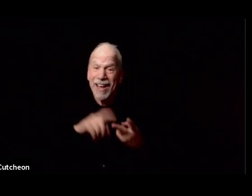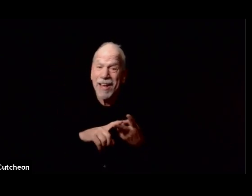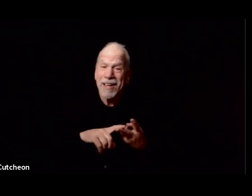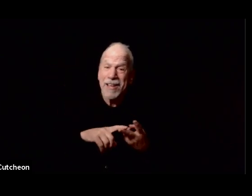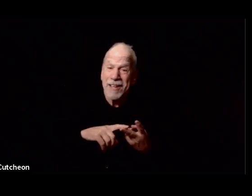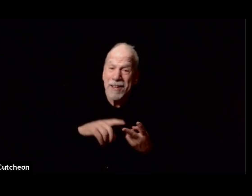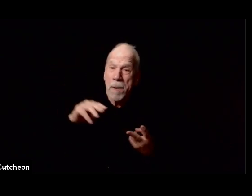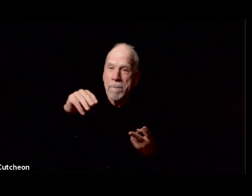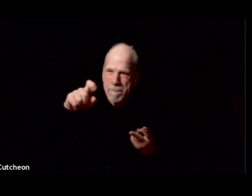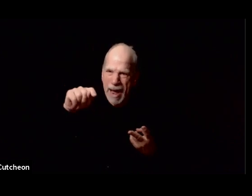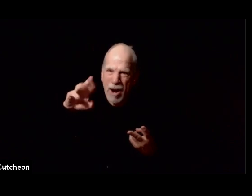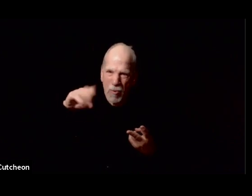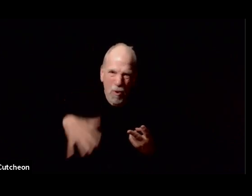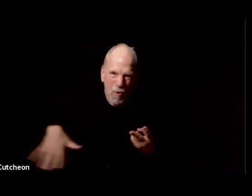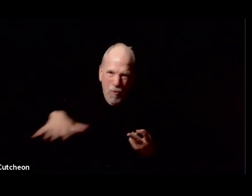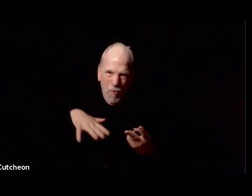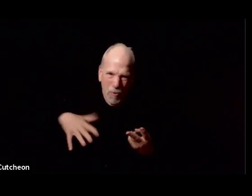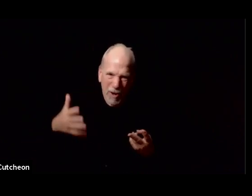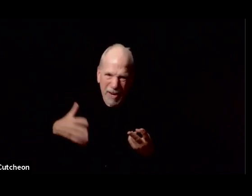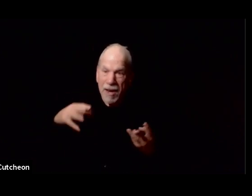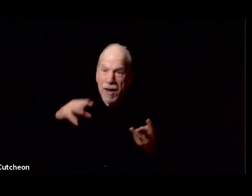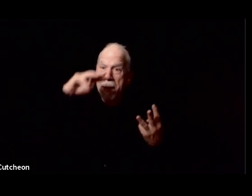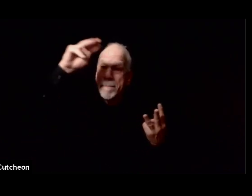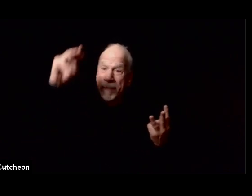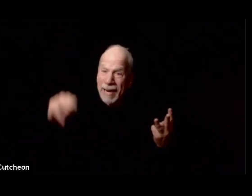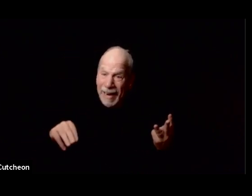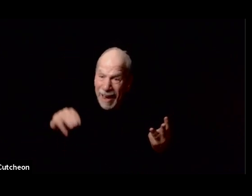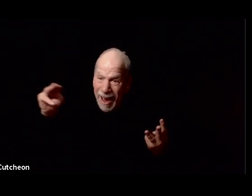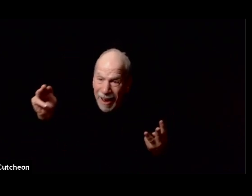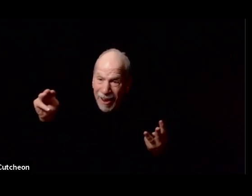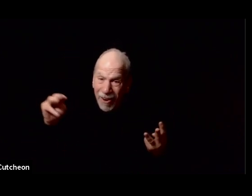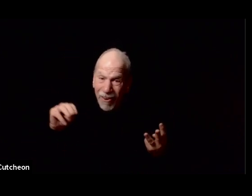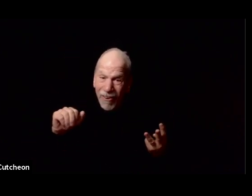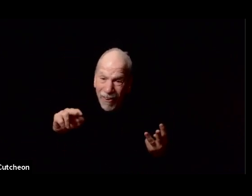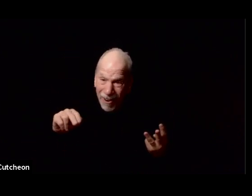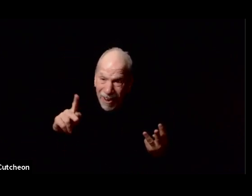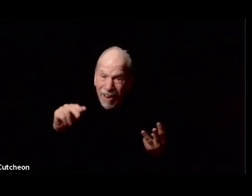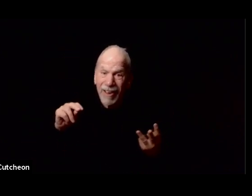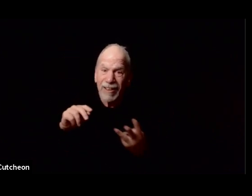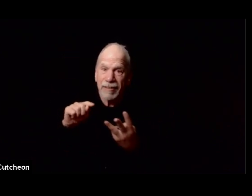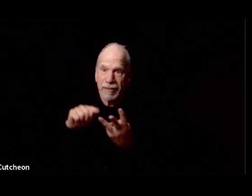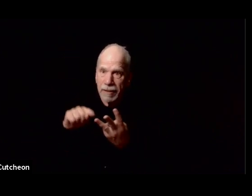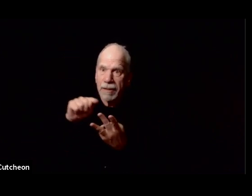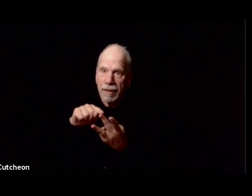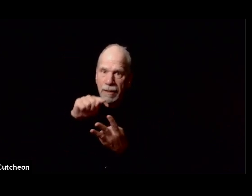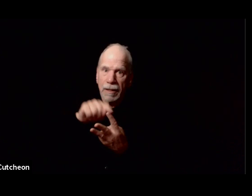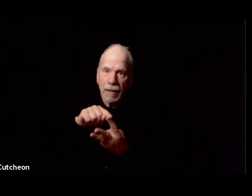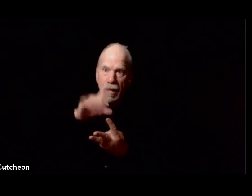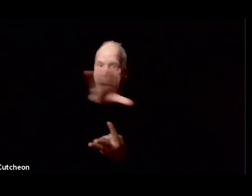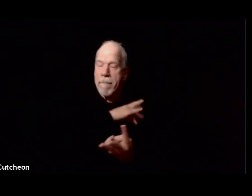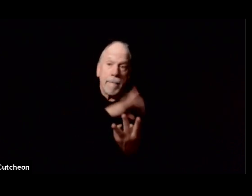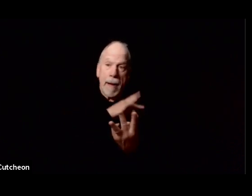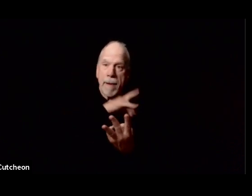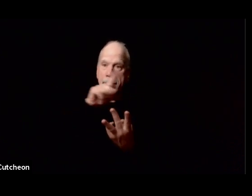as the Commissioner says, it is a challenging environment and so the message really is that